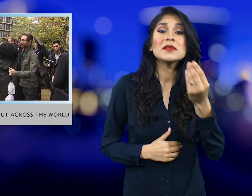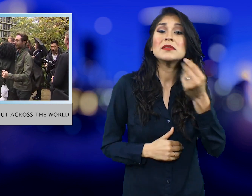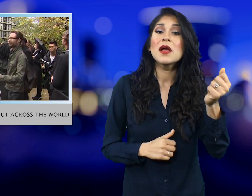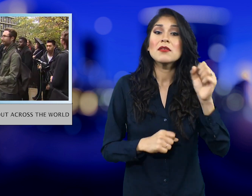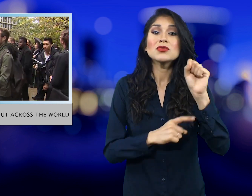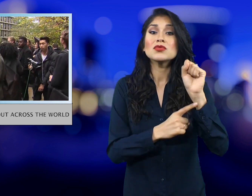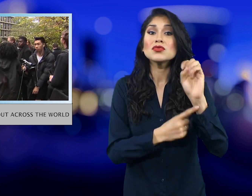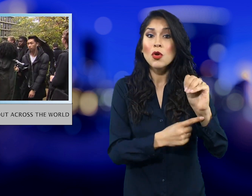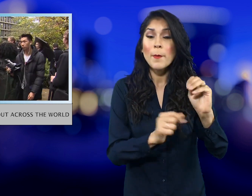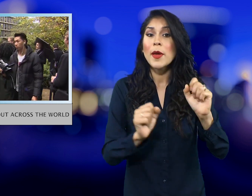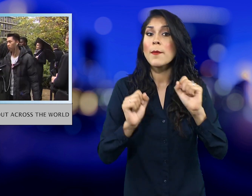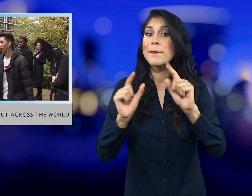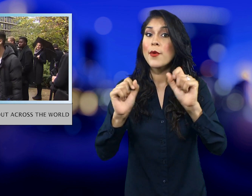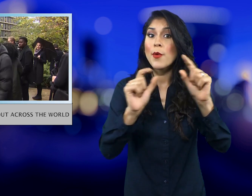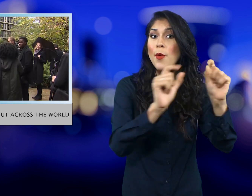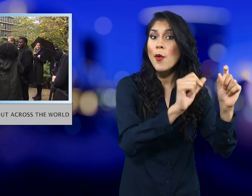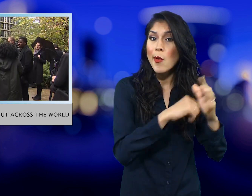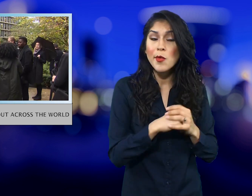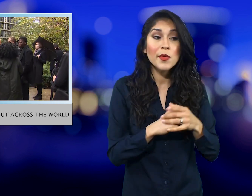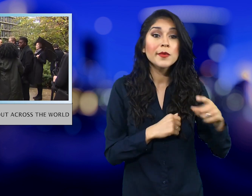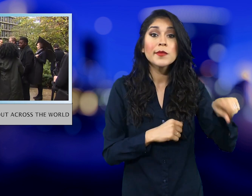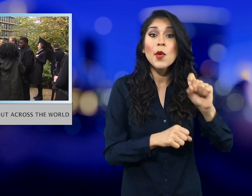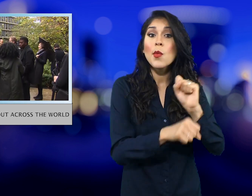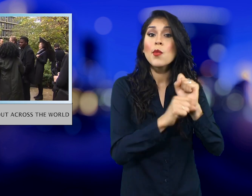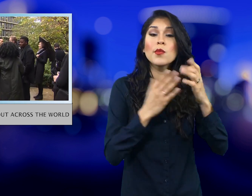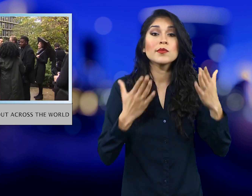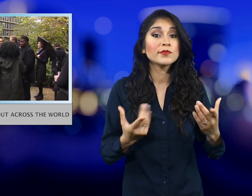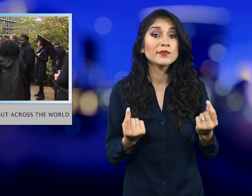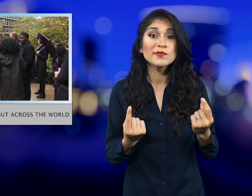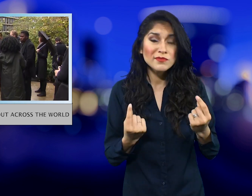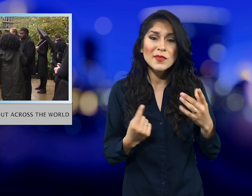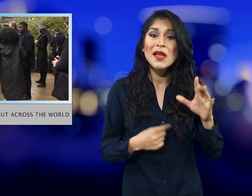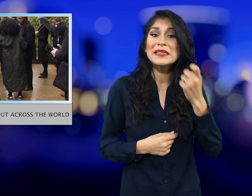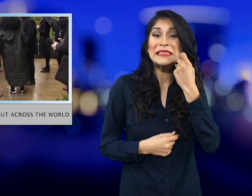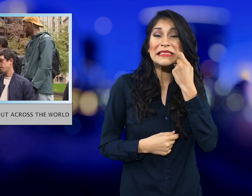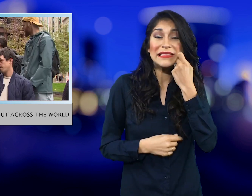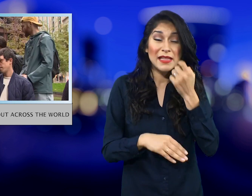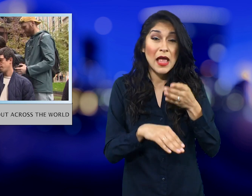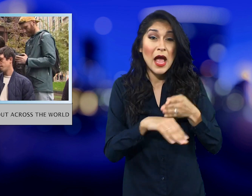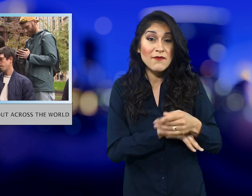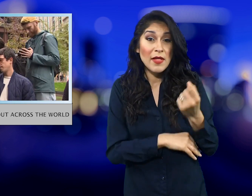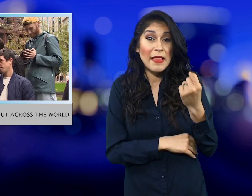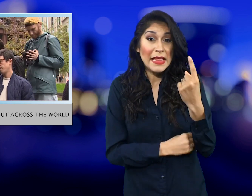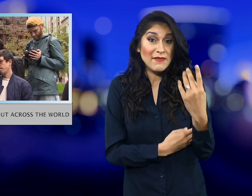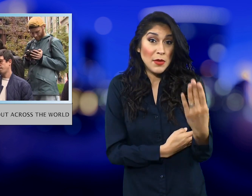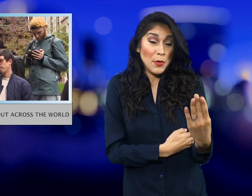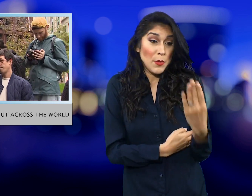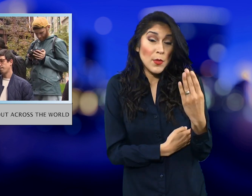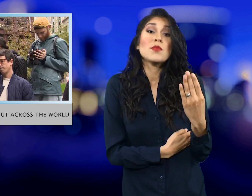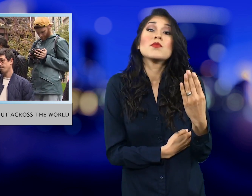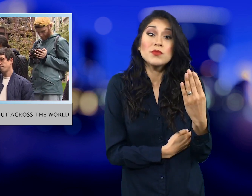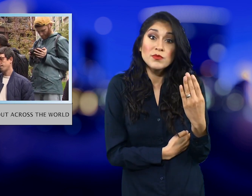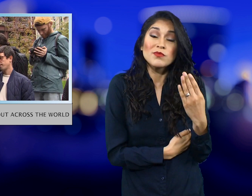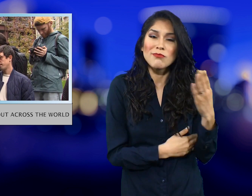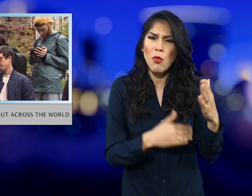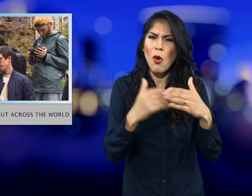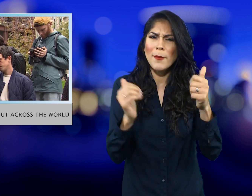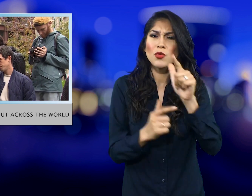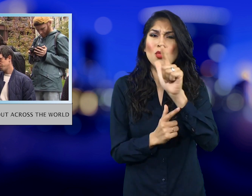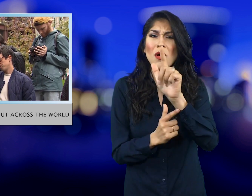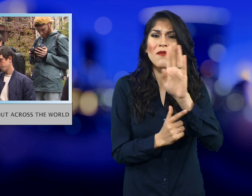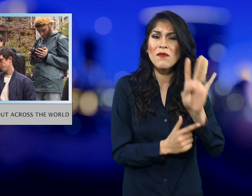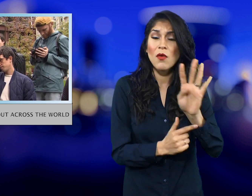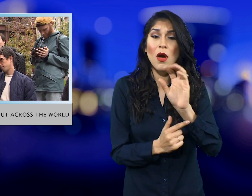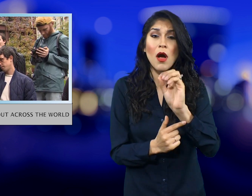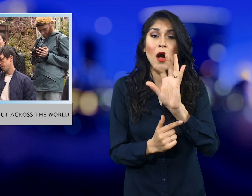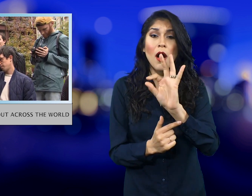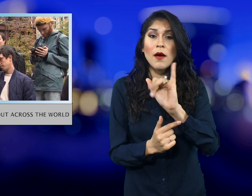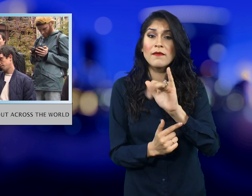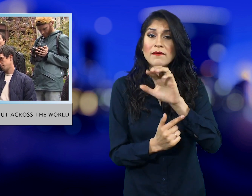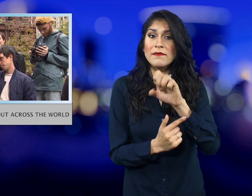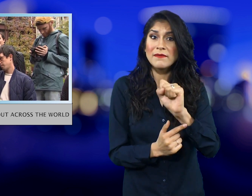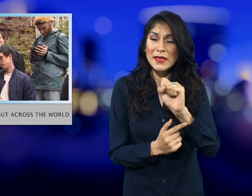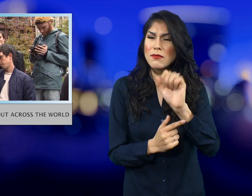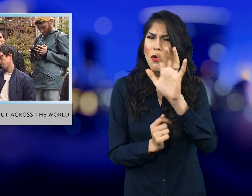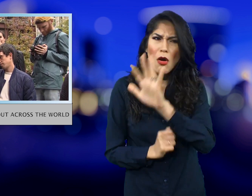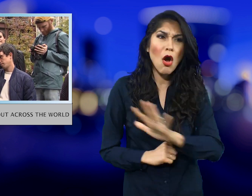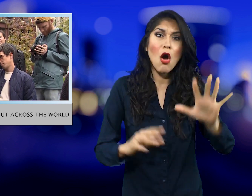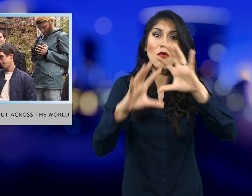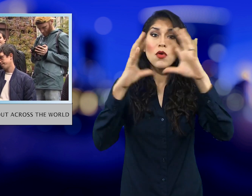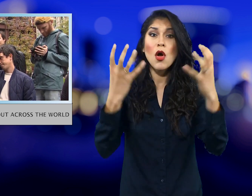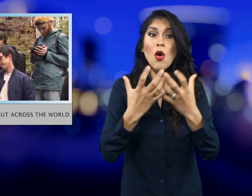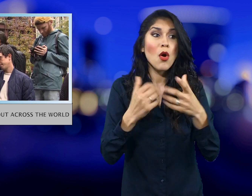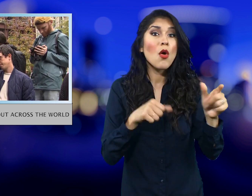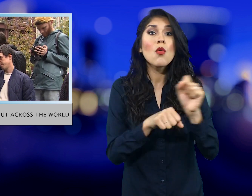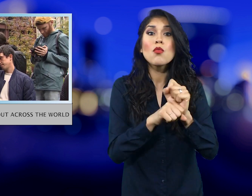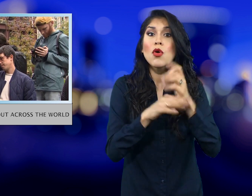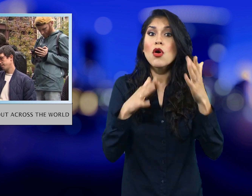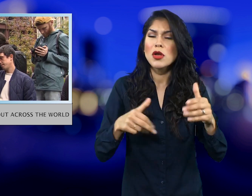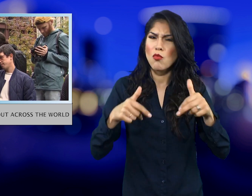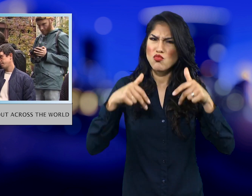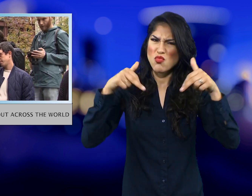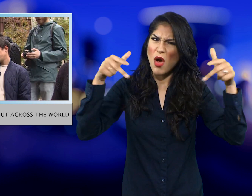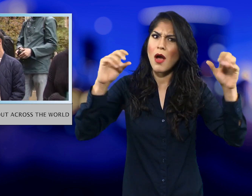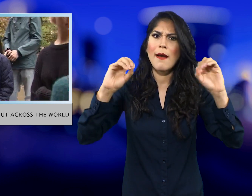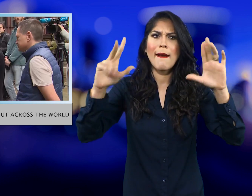According to social media posts, workers conducted an old-fashioned walkout just after 11 AM